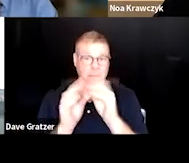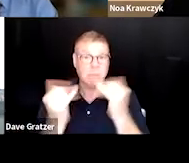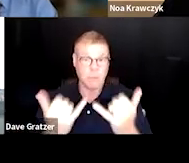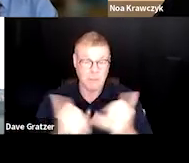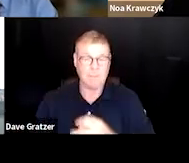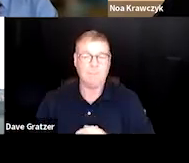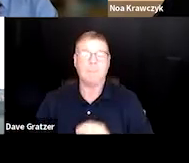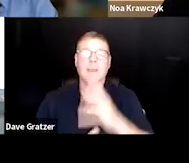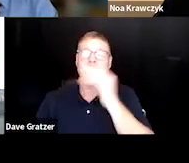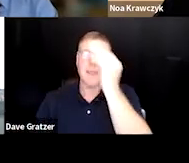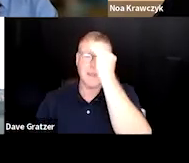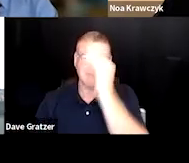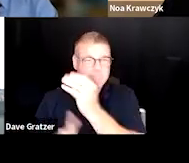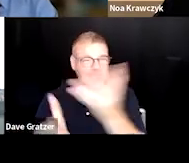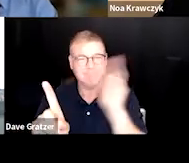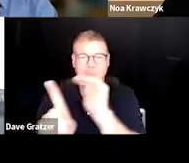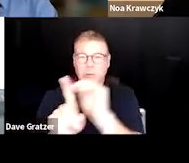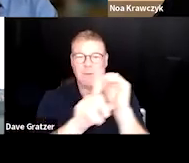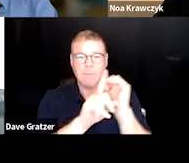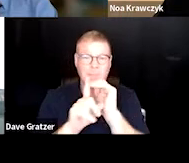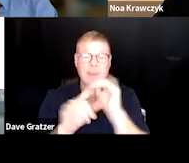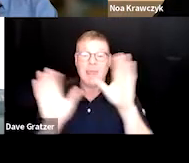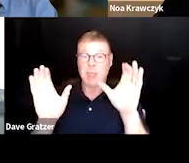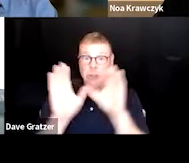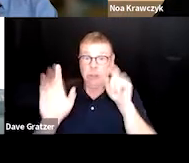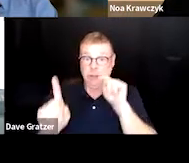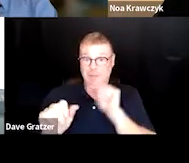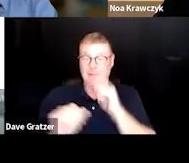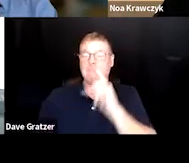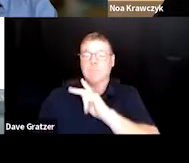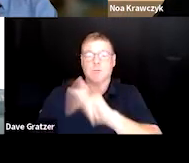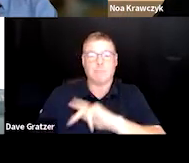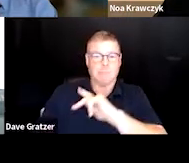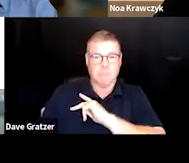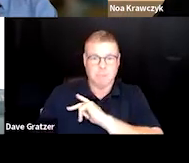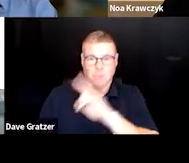And just a reminder for everyone, that this certificate is for your personal portfolio use only,